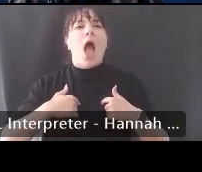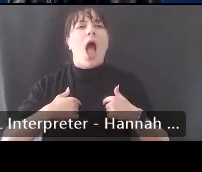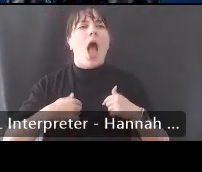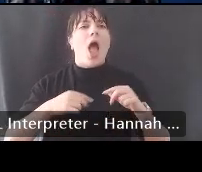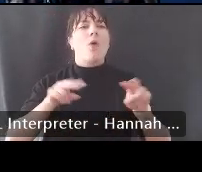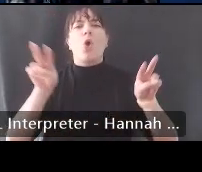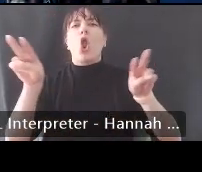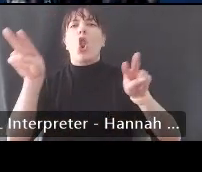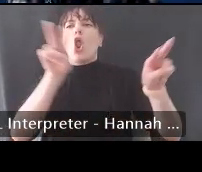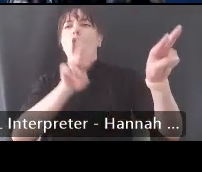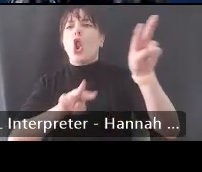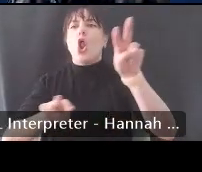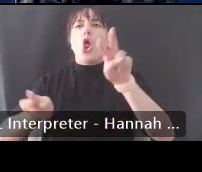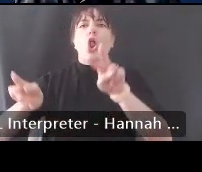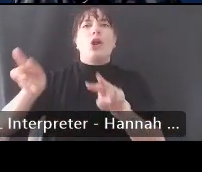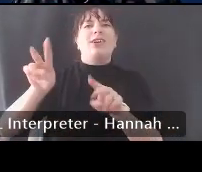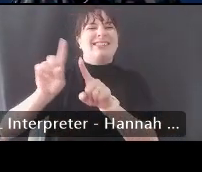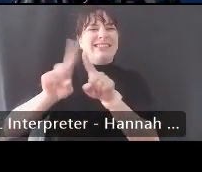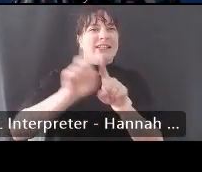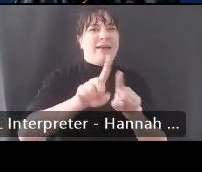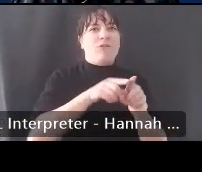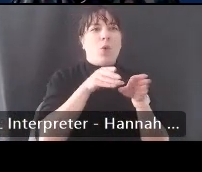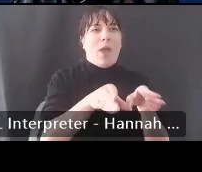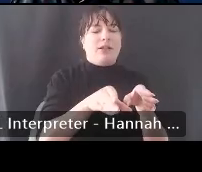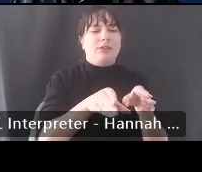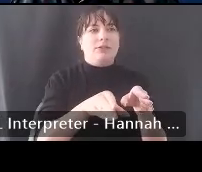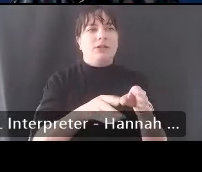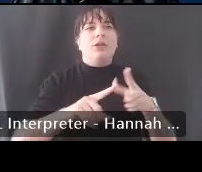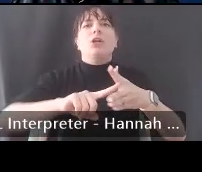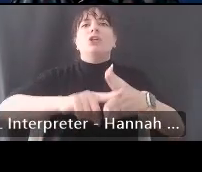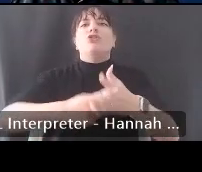I might start using the headings with letter H, first letter